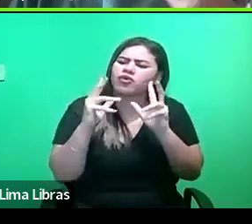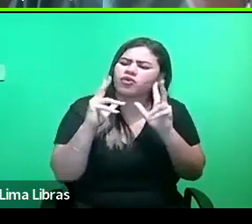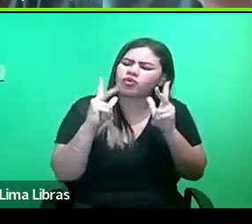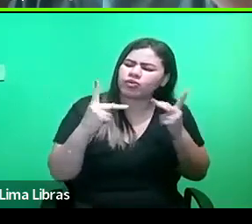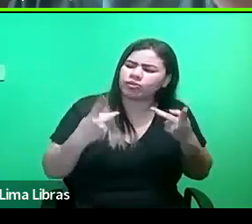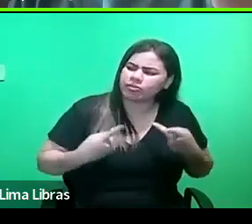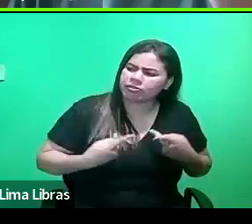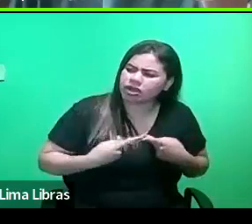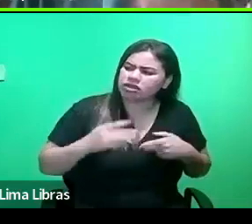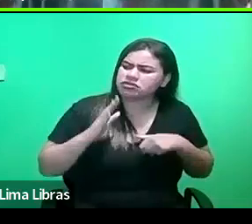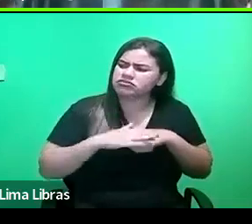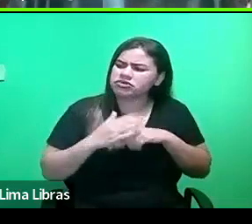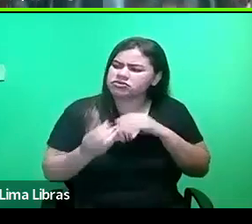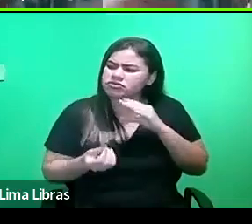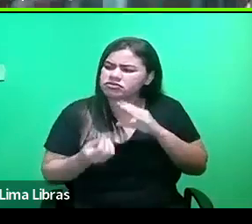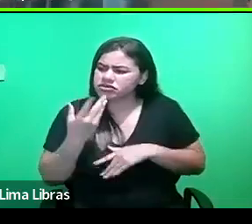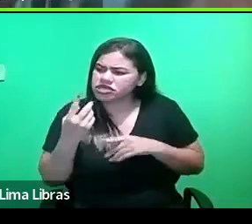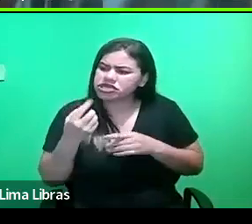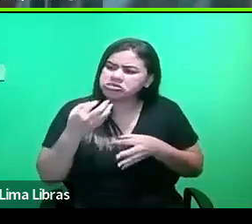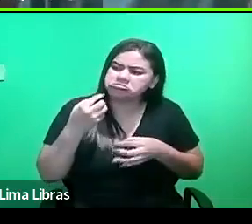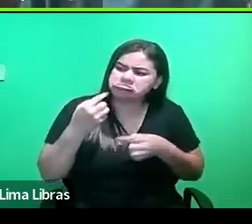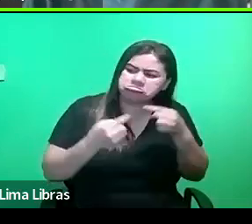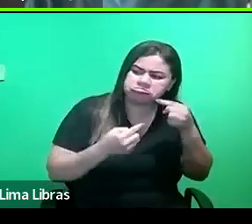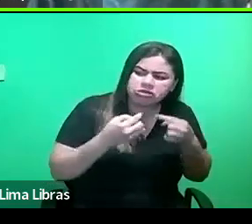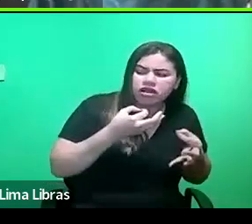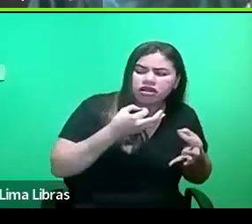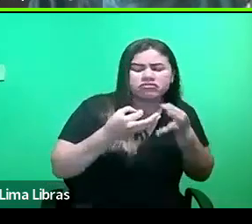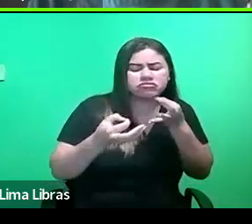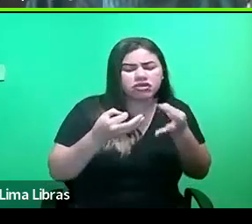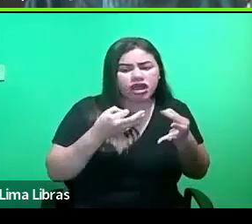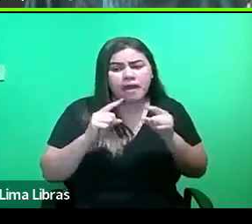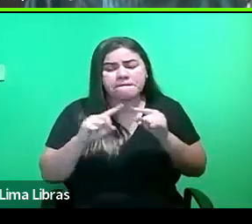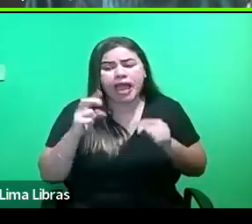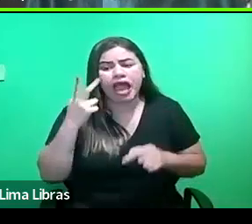I think Singapore sip symbolic